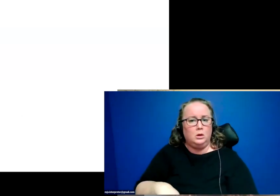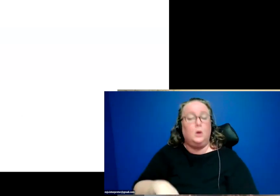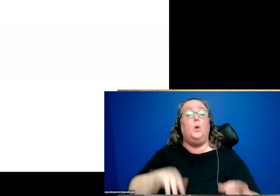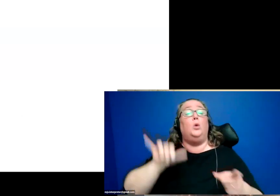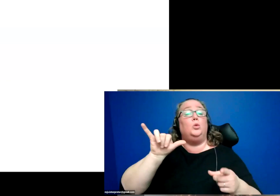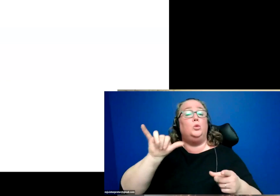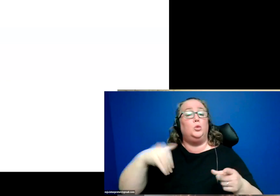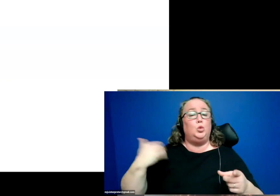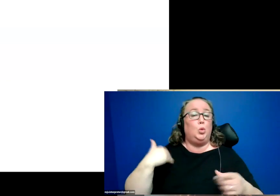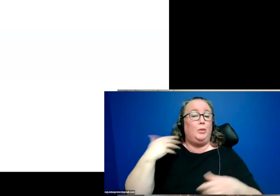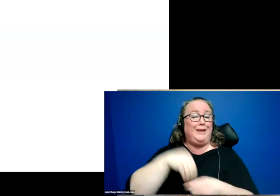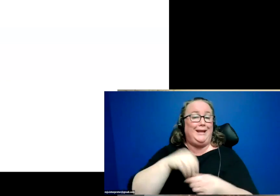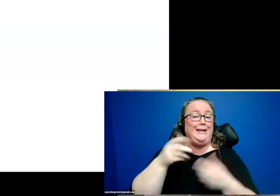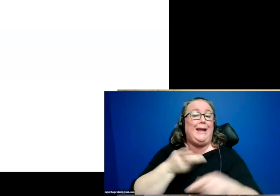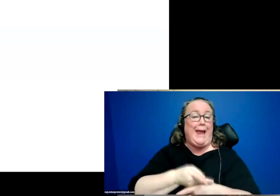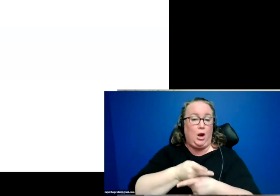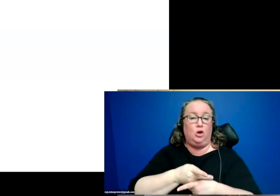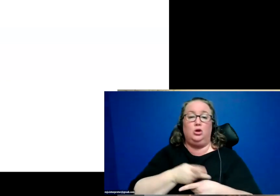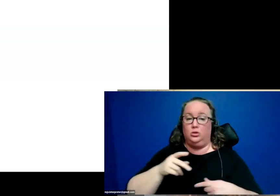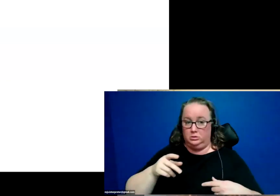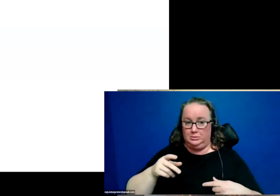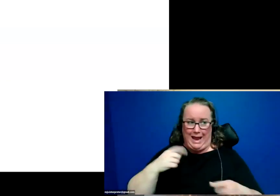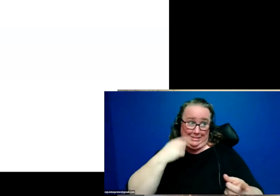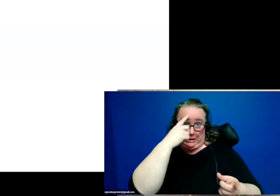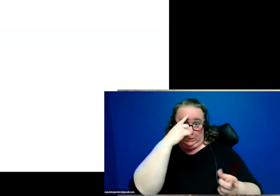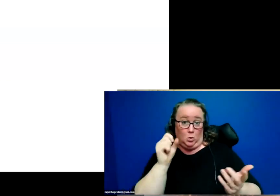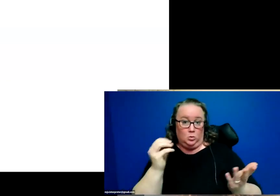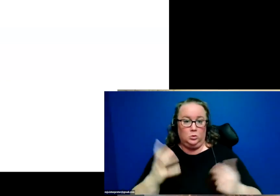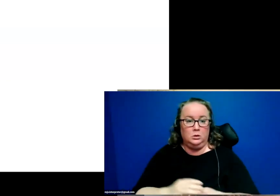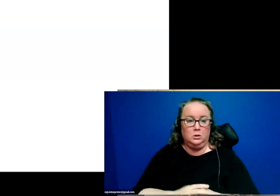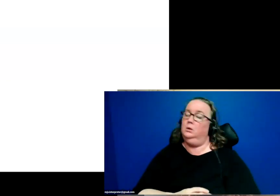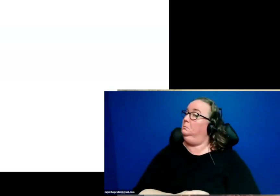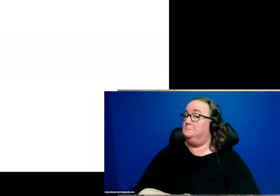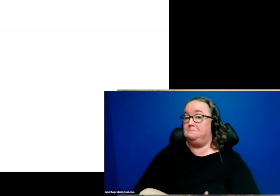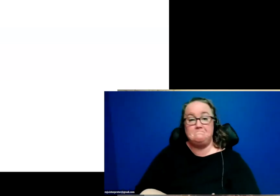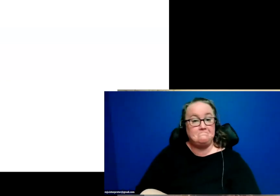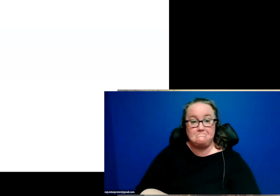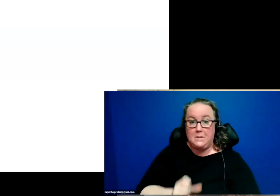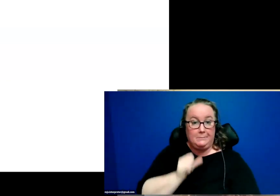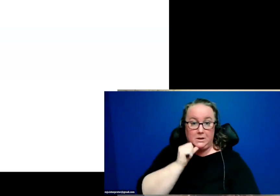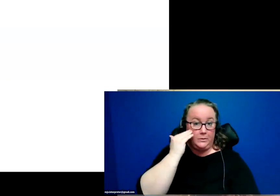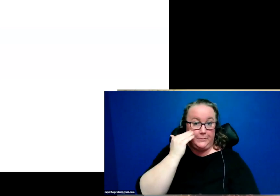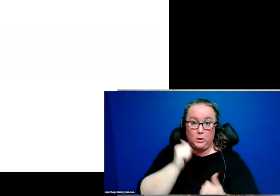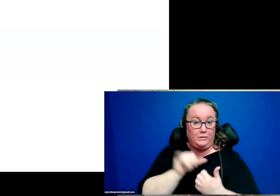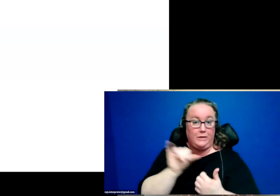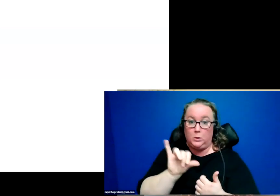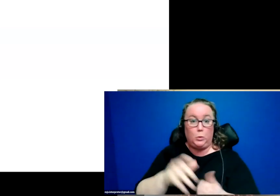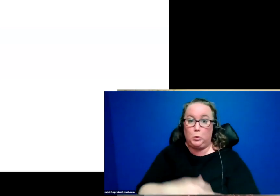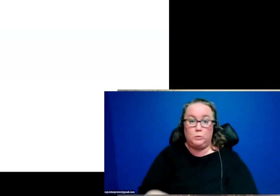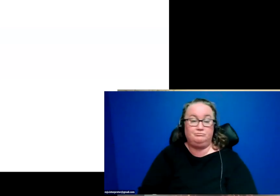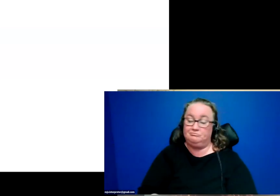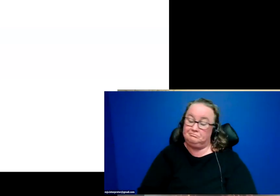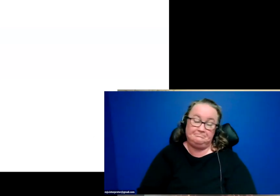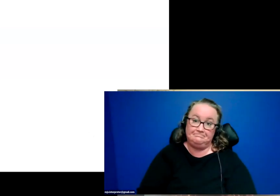Youth in care? I think so. Yeah. I'm not familiar with this either.